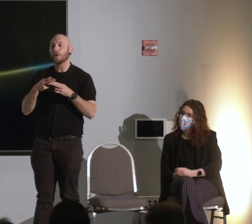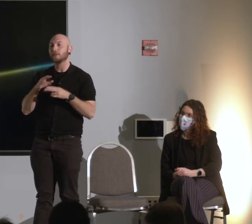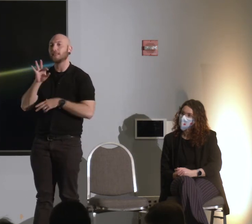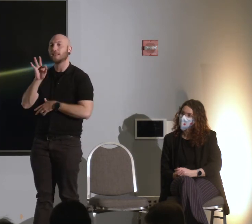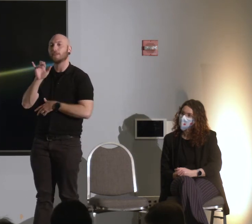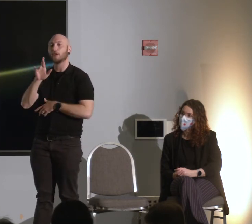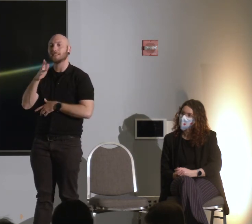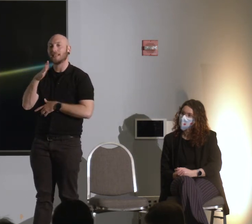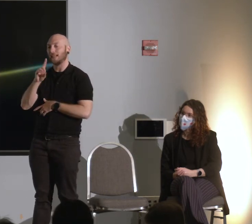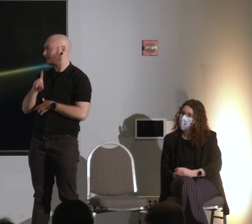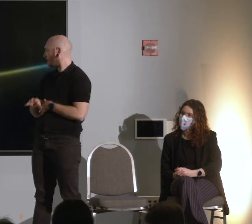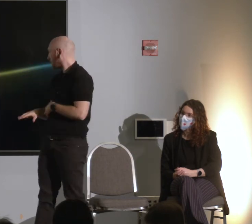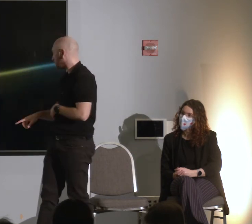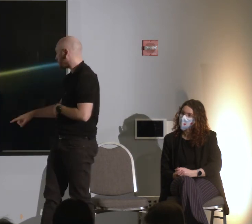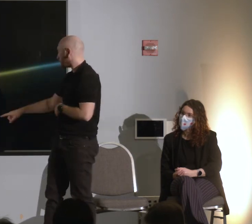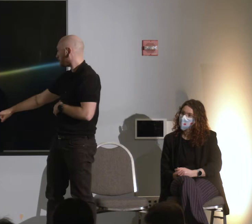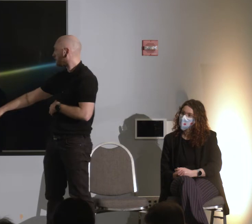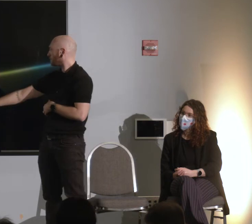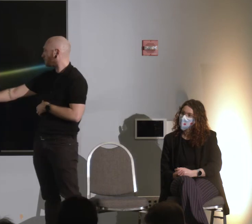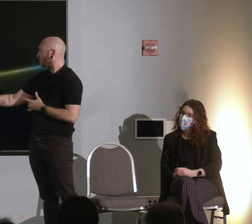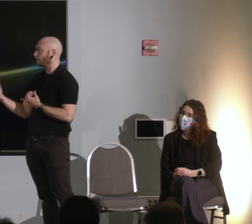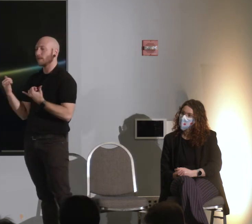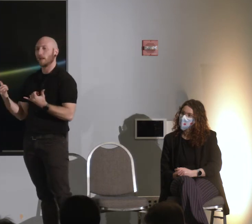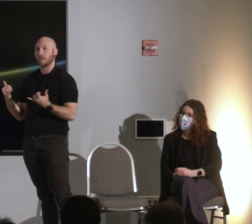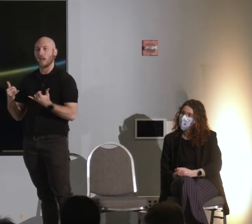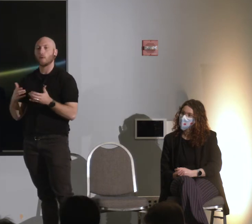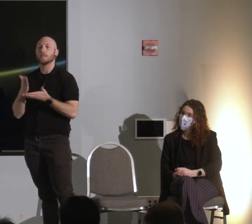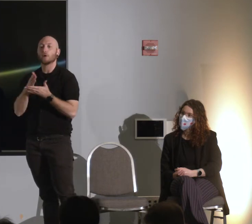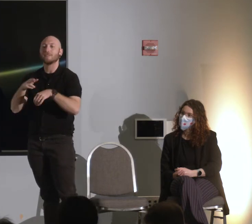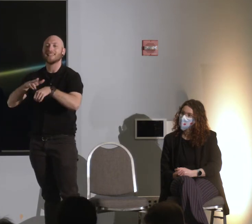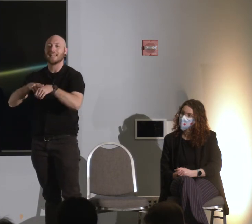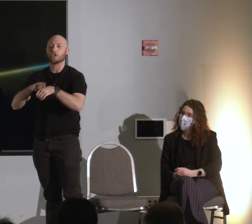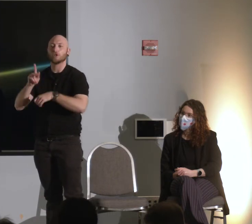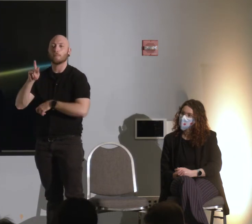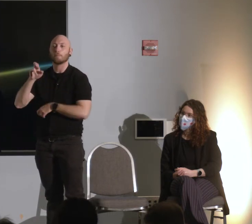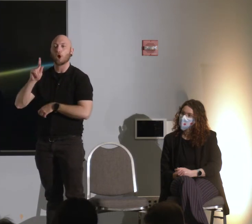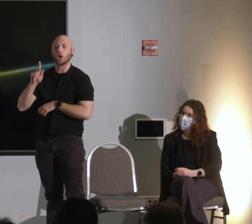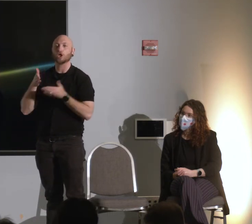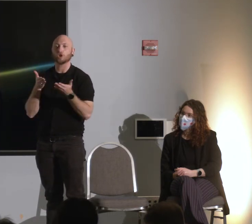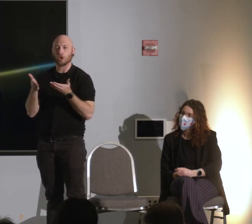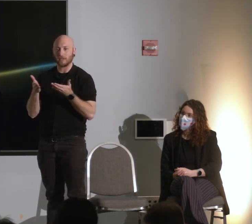is today a National Park Service site. It's a short walk to Richardson's Cottage Street home.